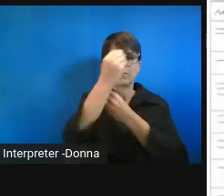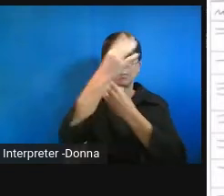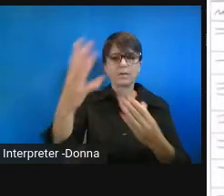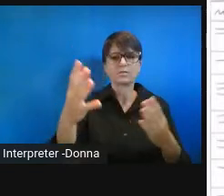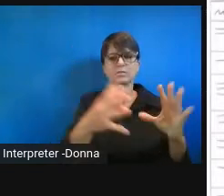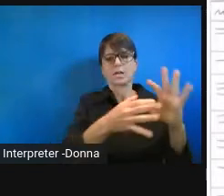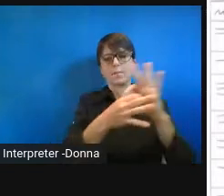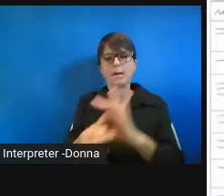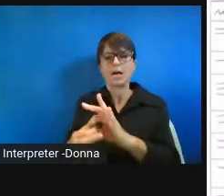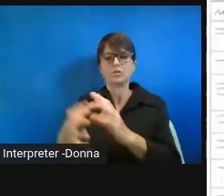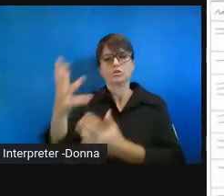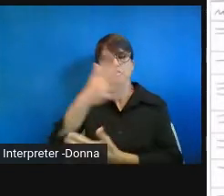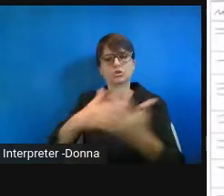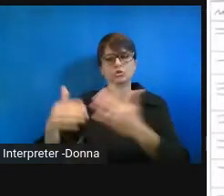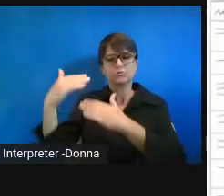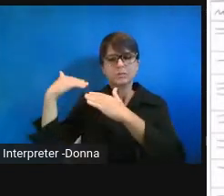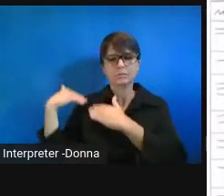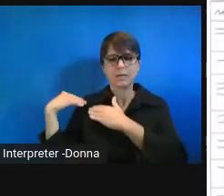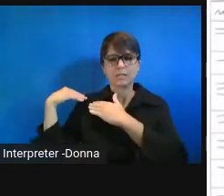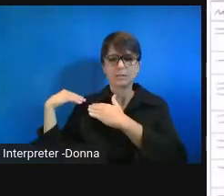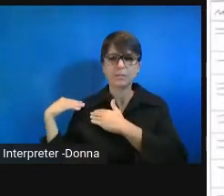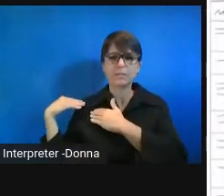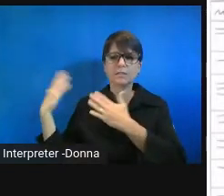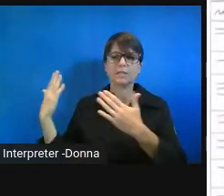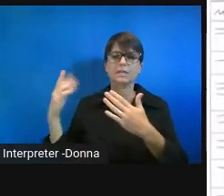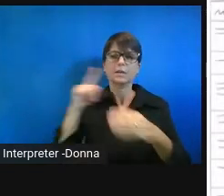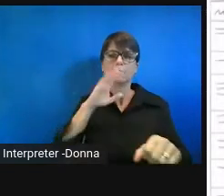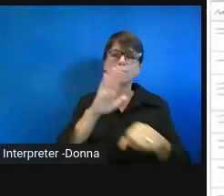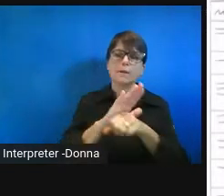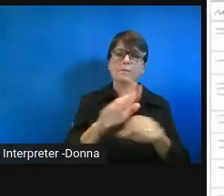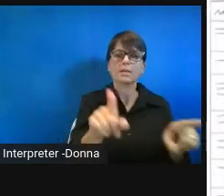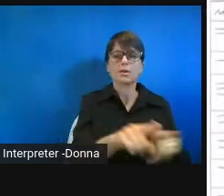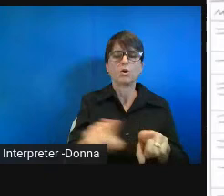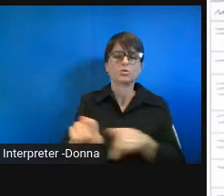Demonstrate commitment to accessibility and to social responsibility.